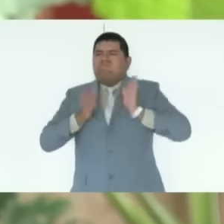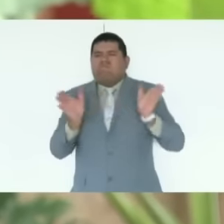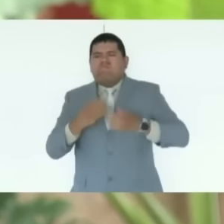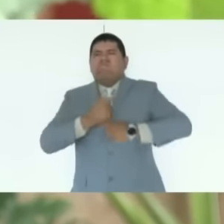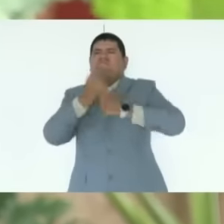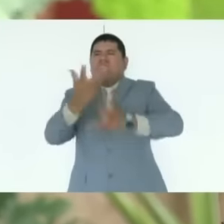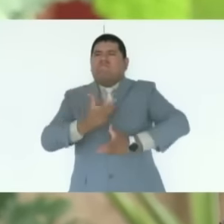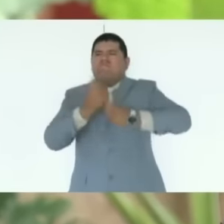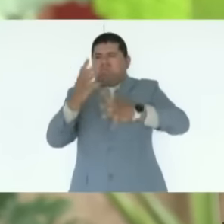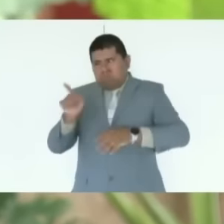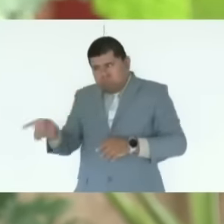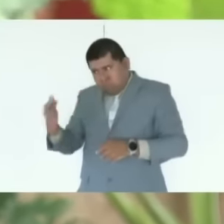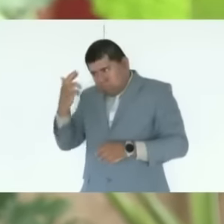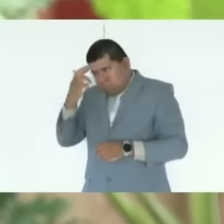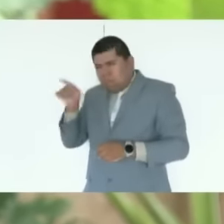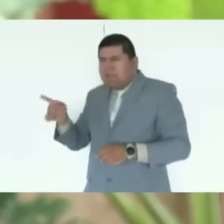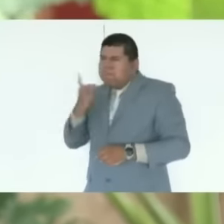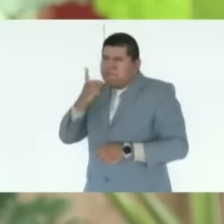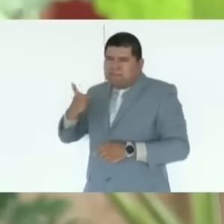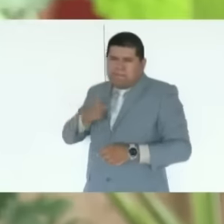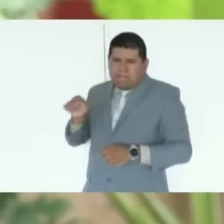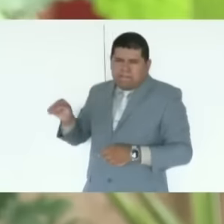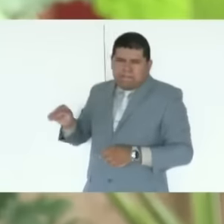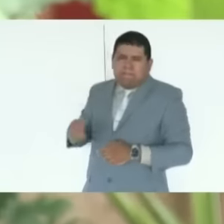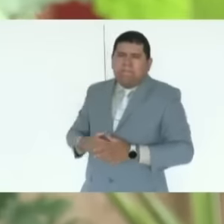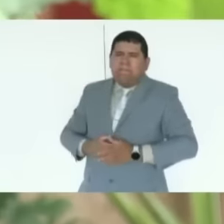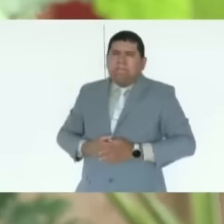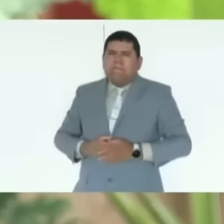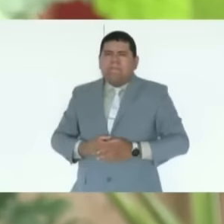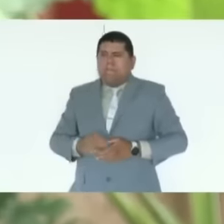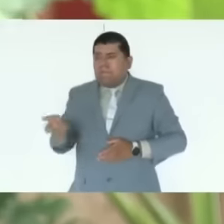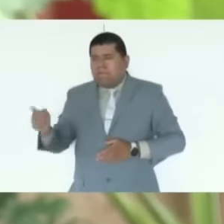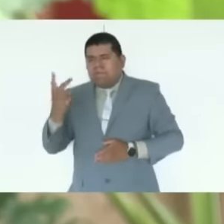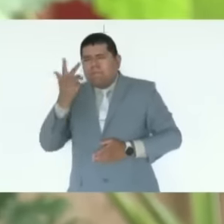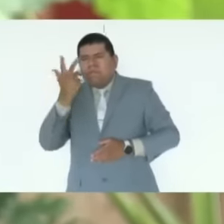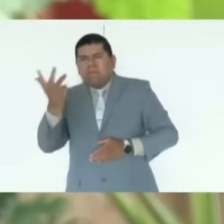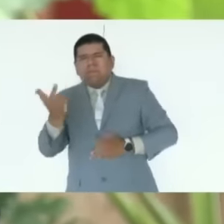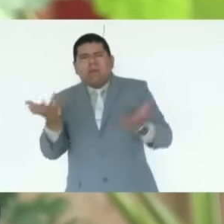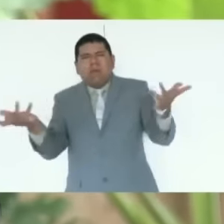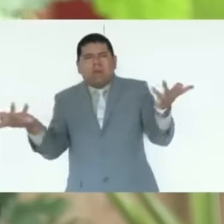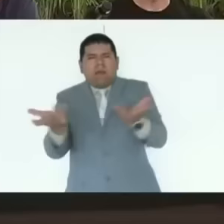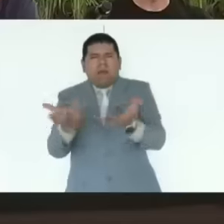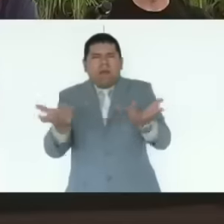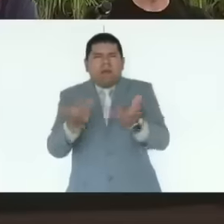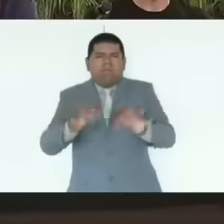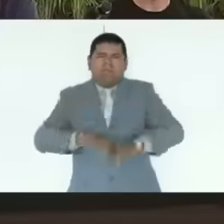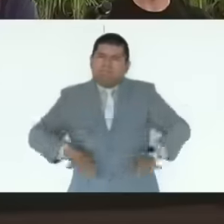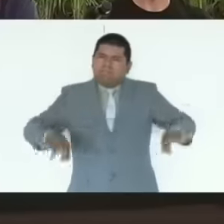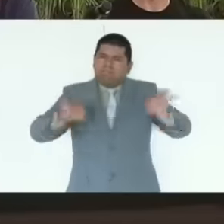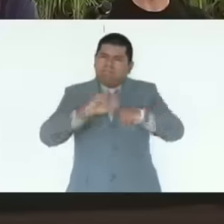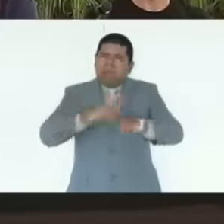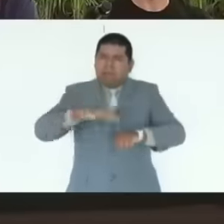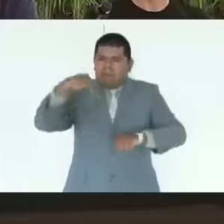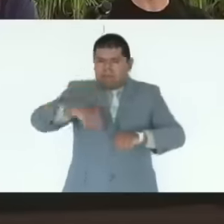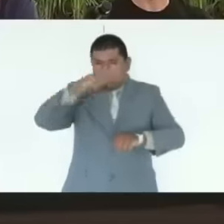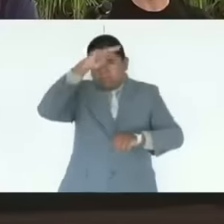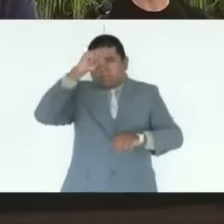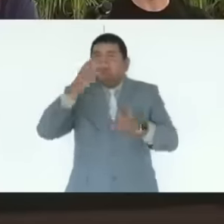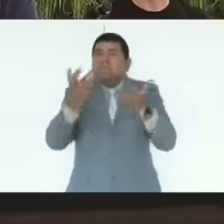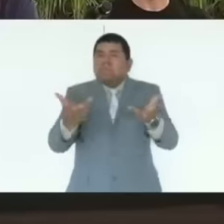because she tells me that one of the most important works for Nayarit is going to be the